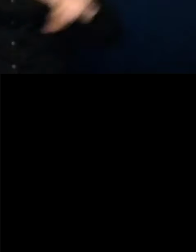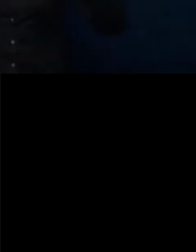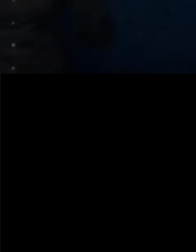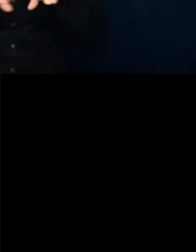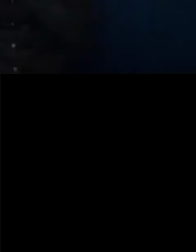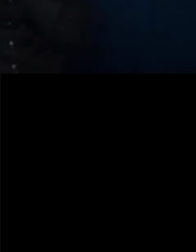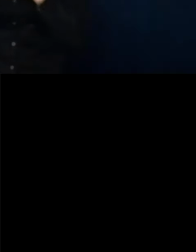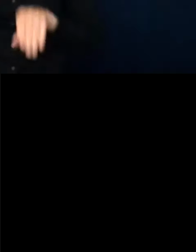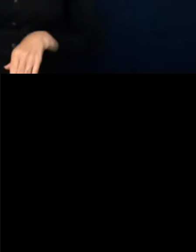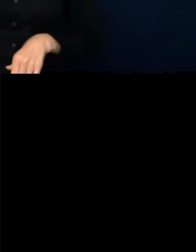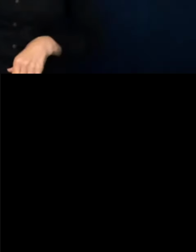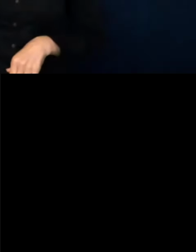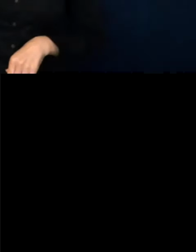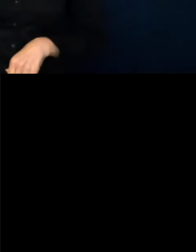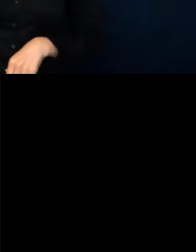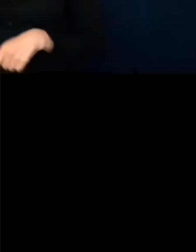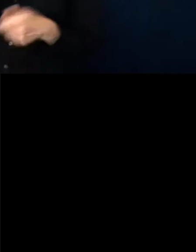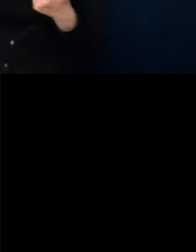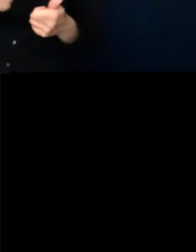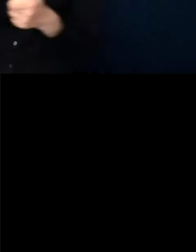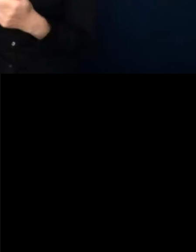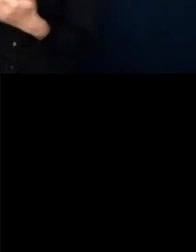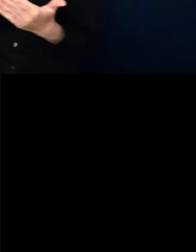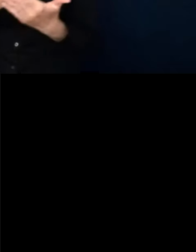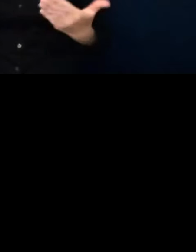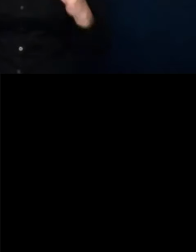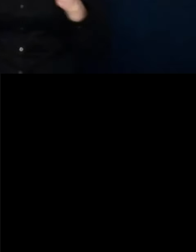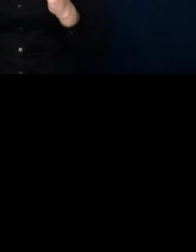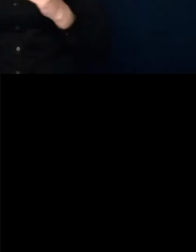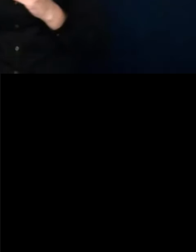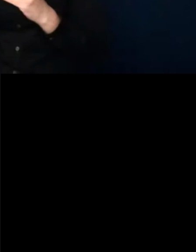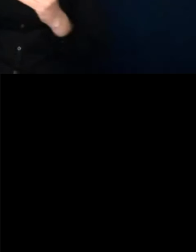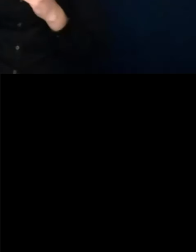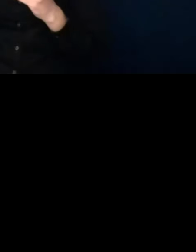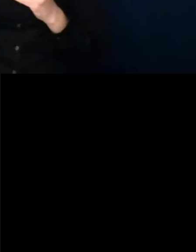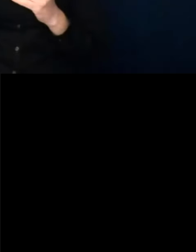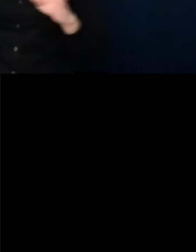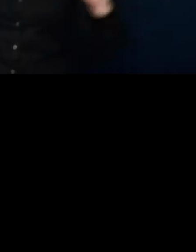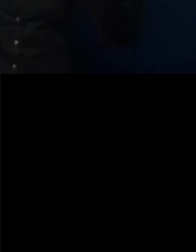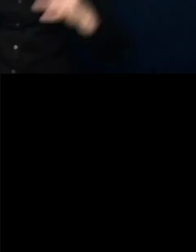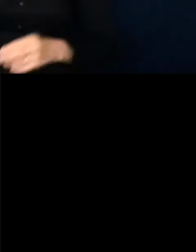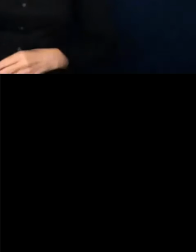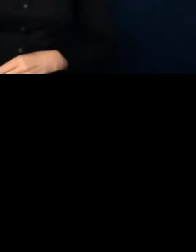things that may be perceived as radical. We've been itching to do them for a while.